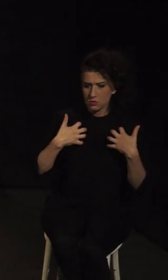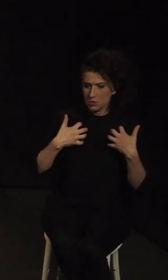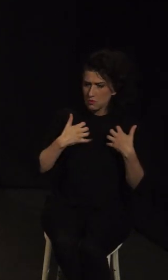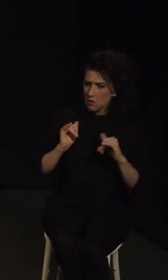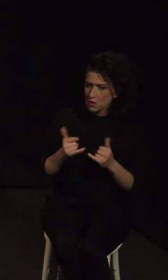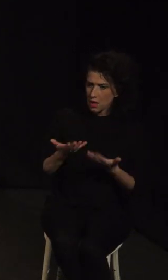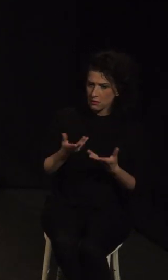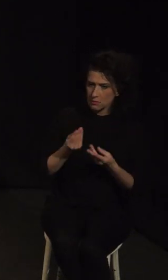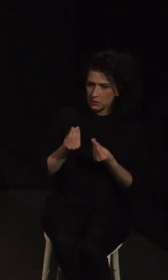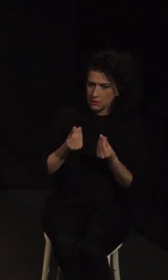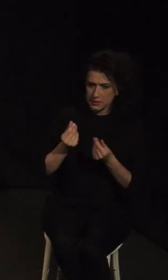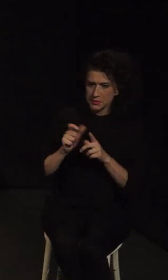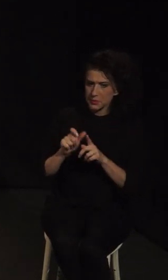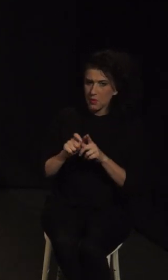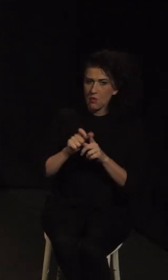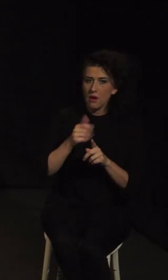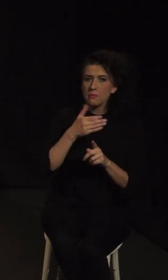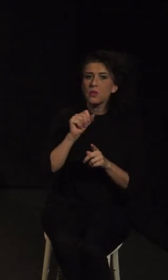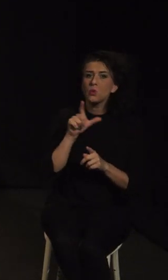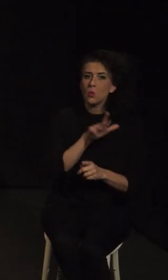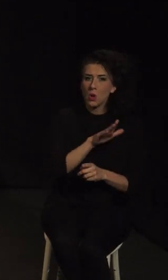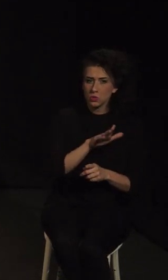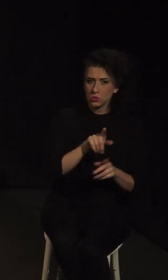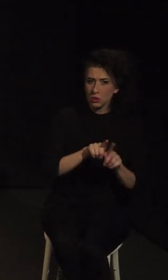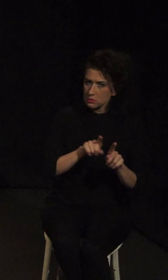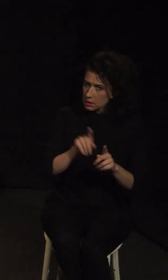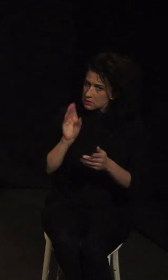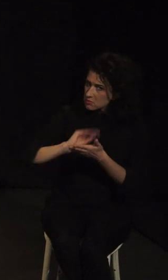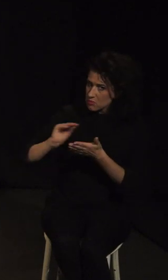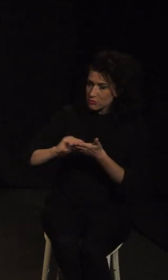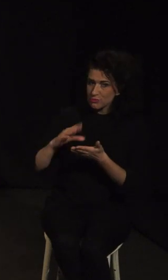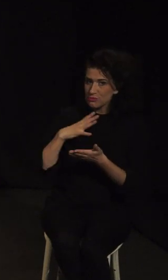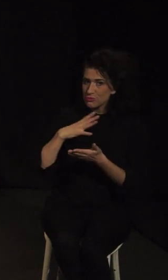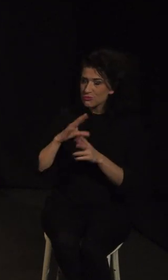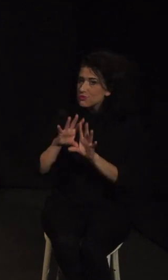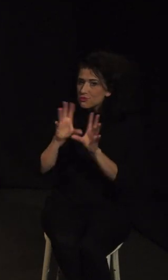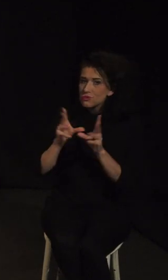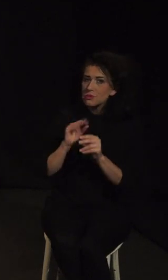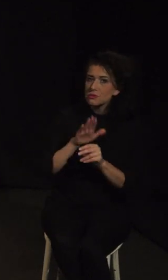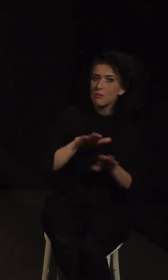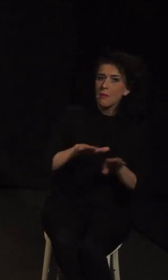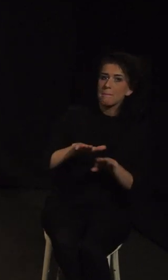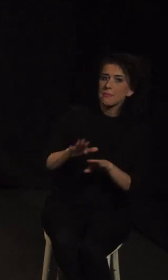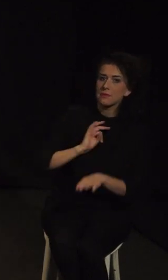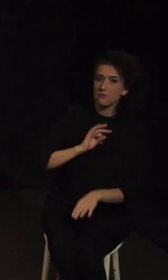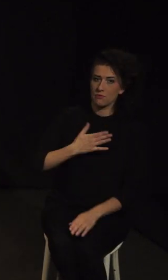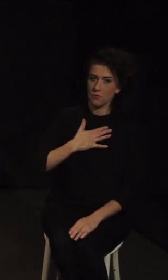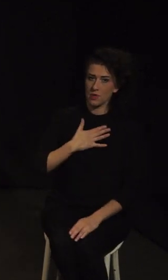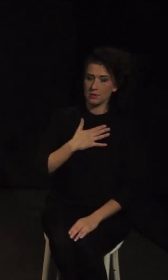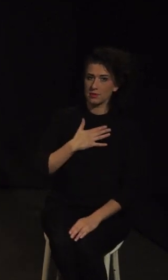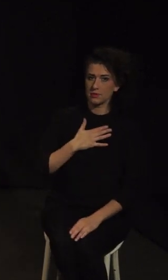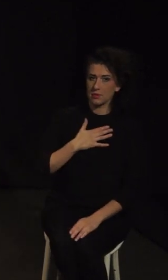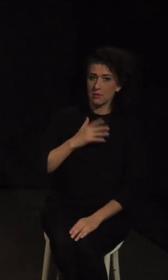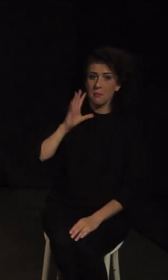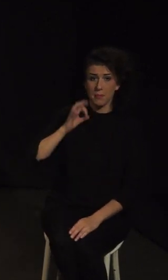Czesław Miłosz wrote about it. Everything has its place in "Pan Tadeusz,"